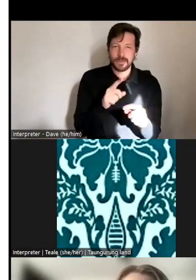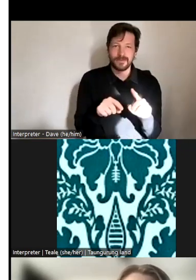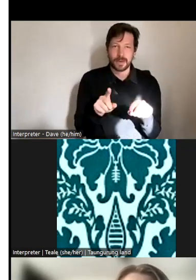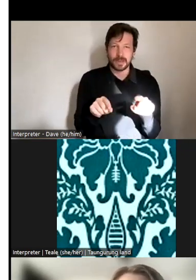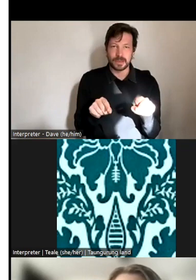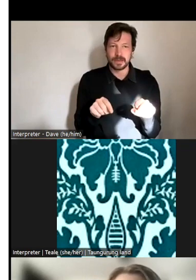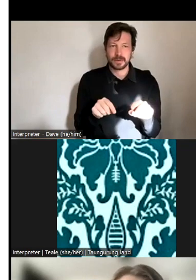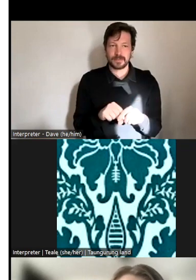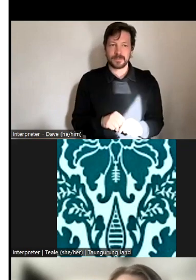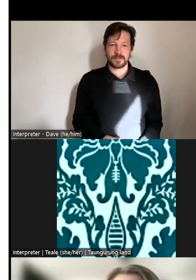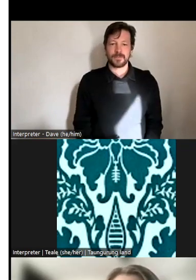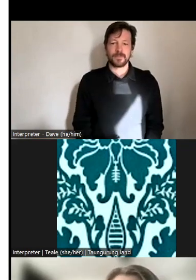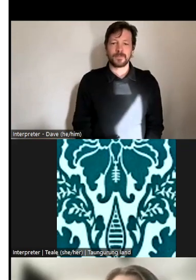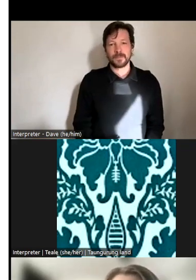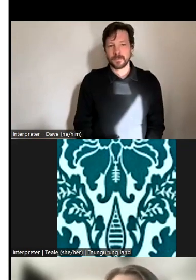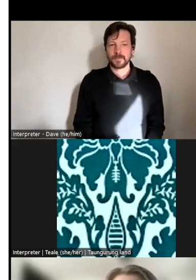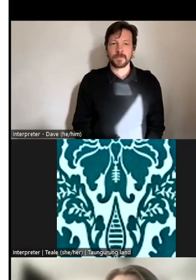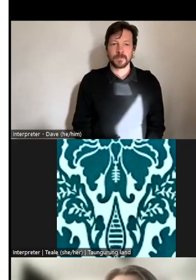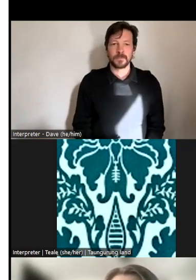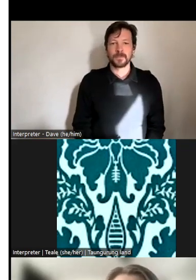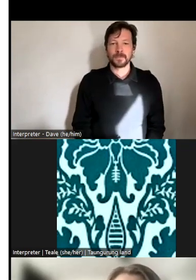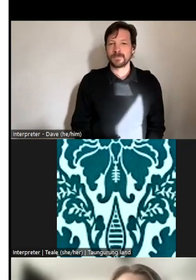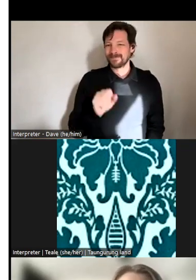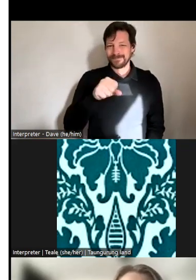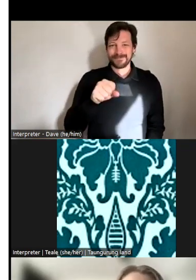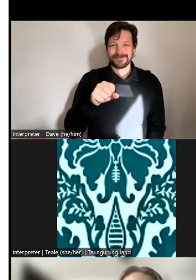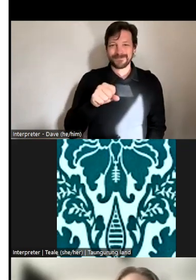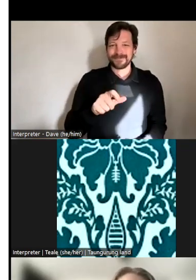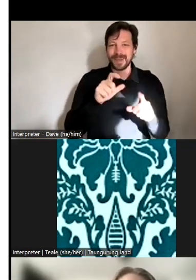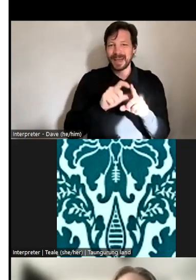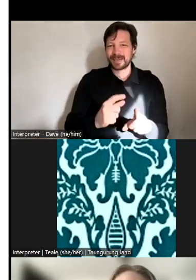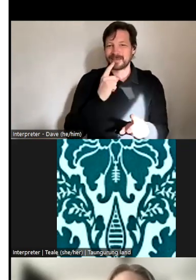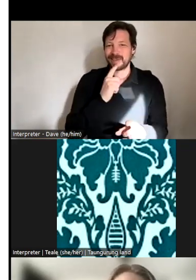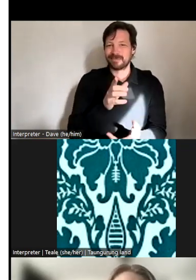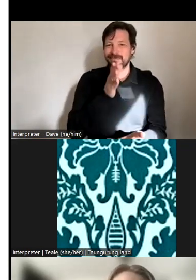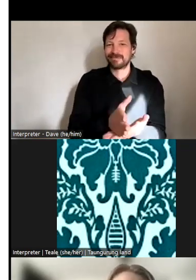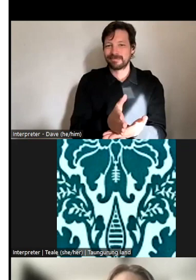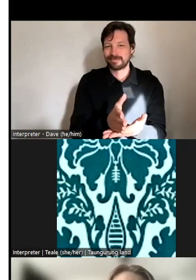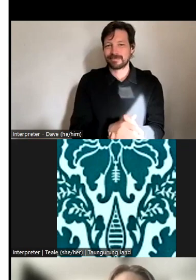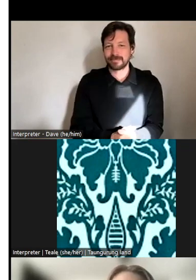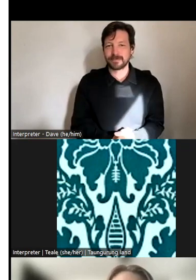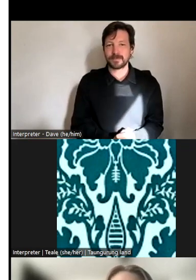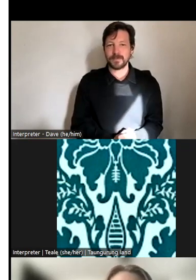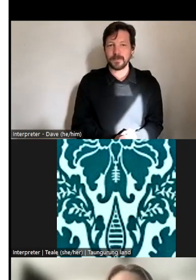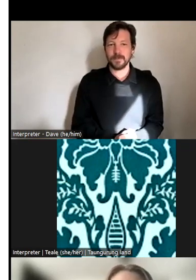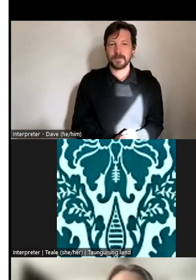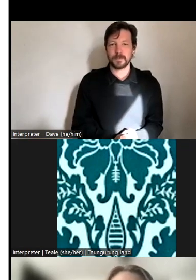But yeah, I guess it is hard, it is hard to say. And I probably didn't mention, but it is so complex